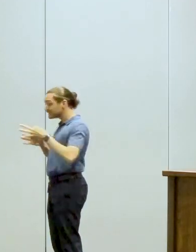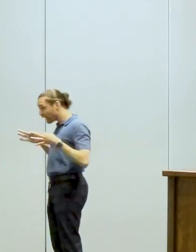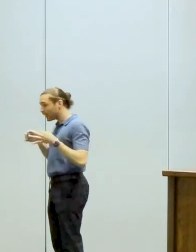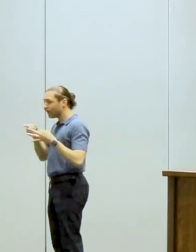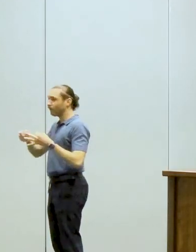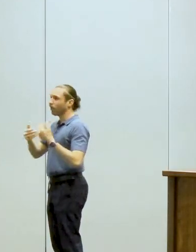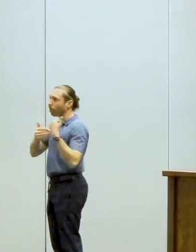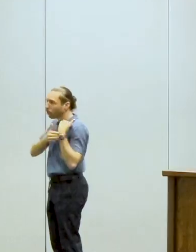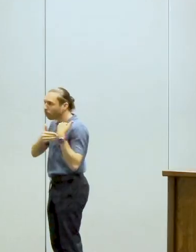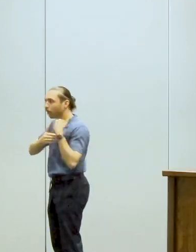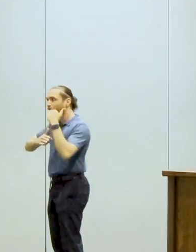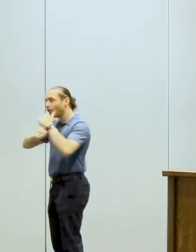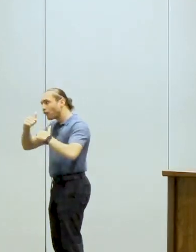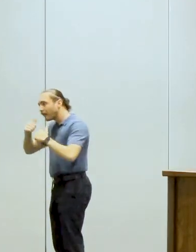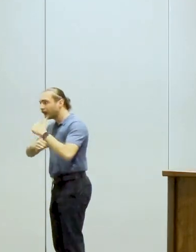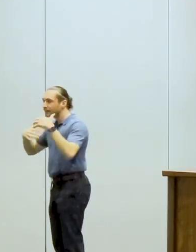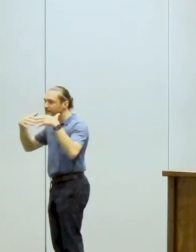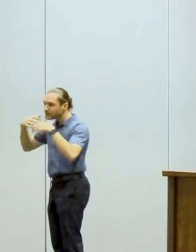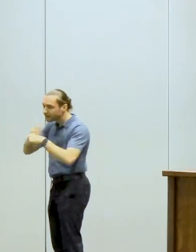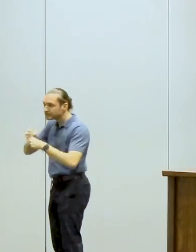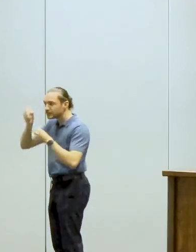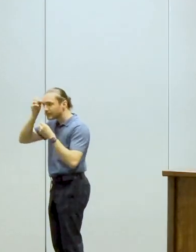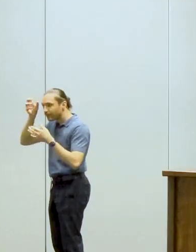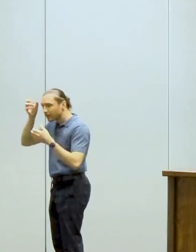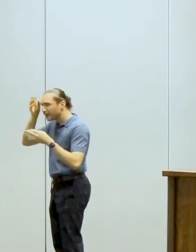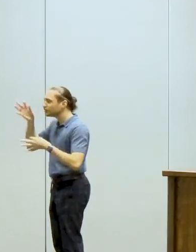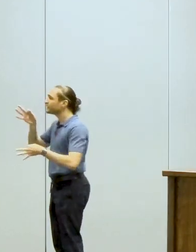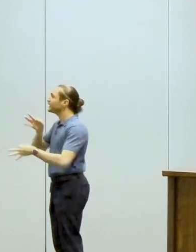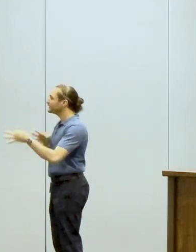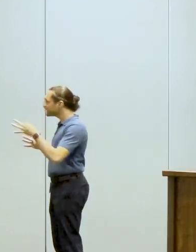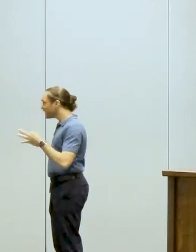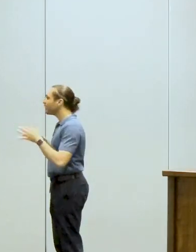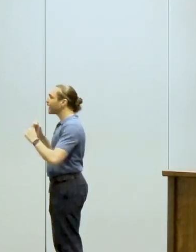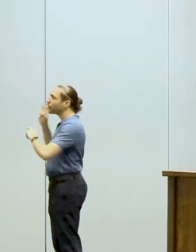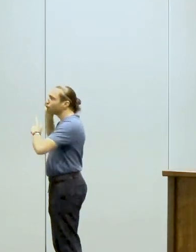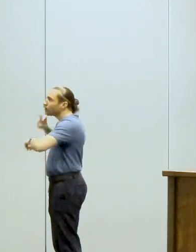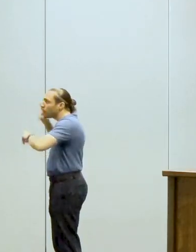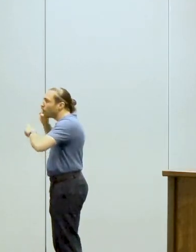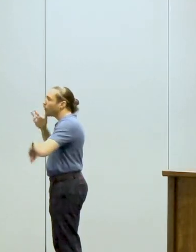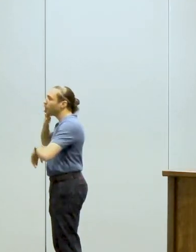formatting, synthesizing, creating, you know, like flashcards and doing all of those things. It's it's an